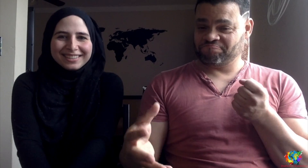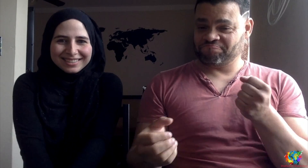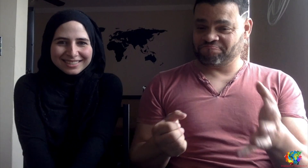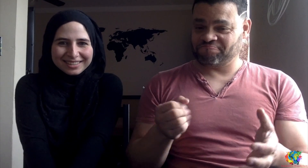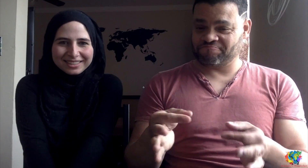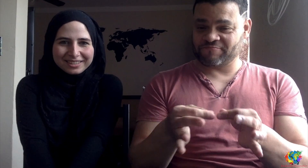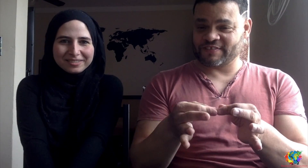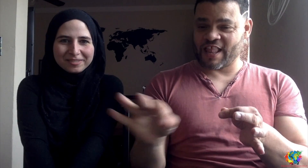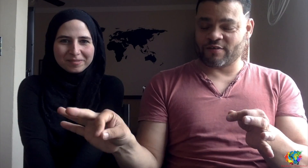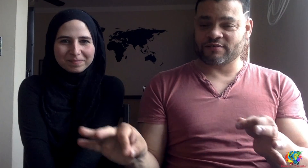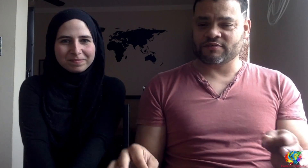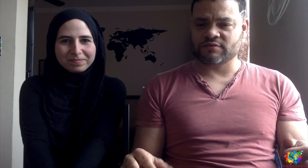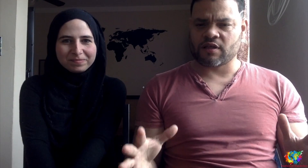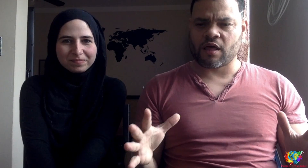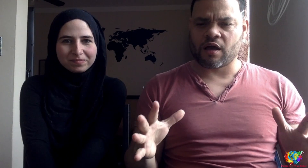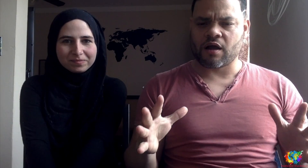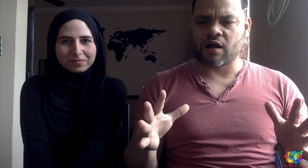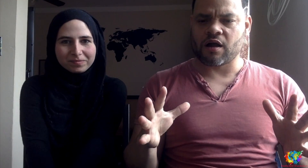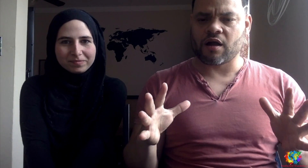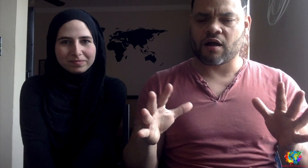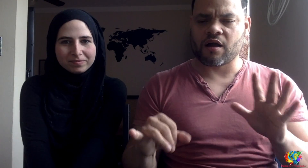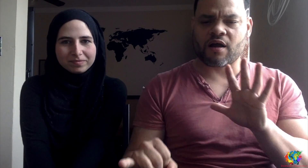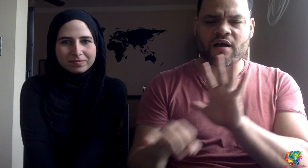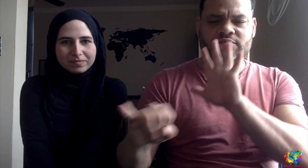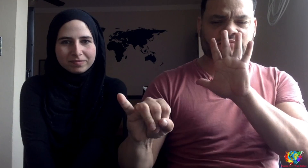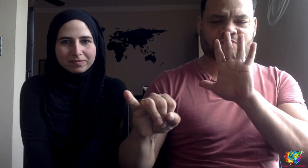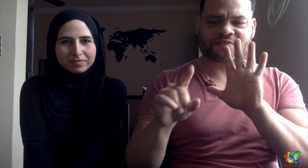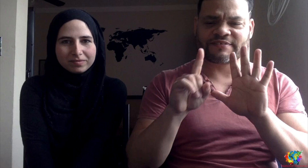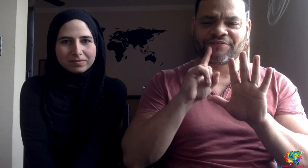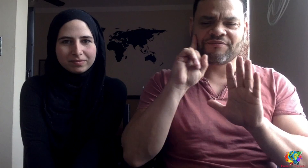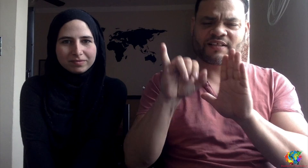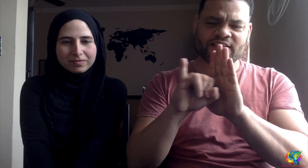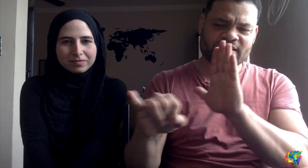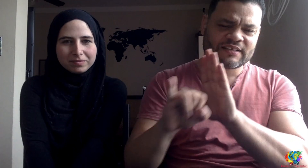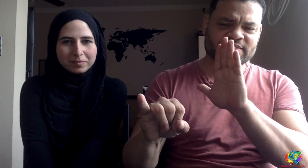Gregory: When I show them sign language, they become so amazed to find their Deaf identity